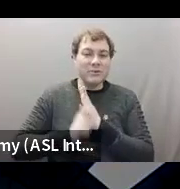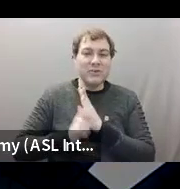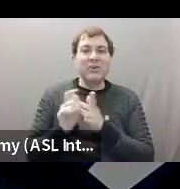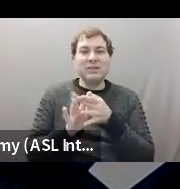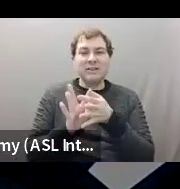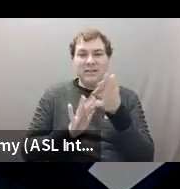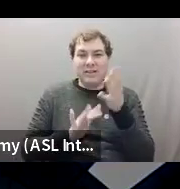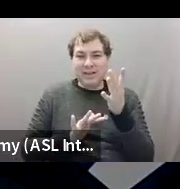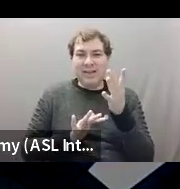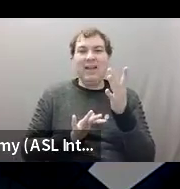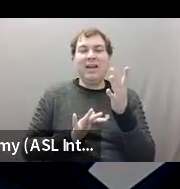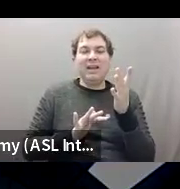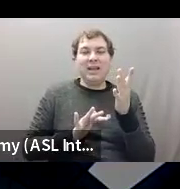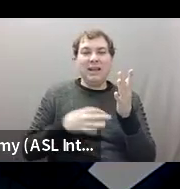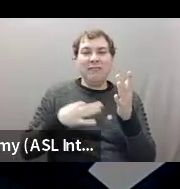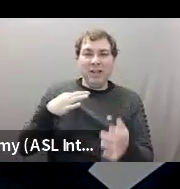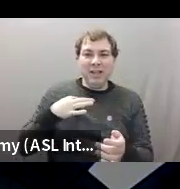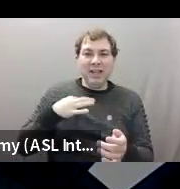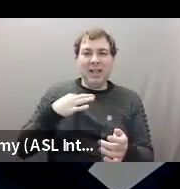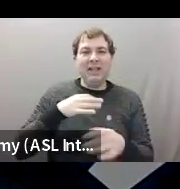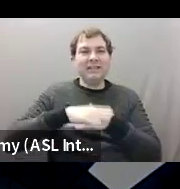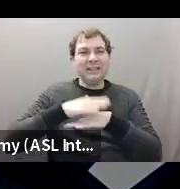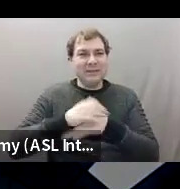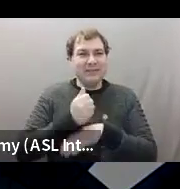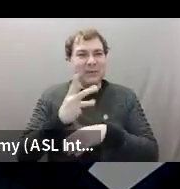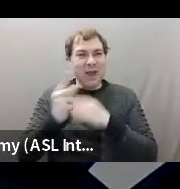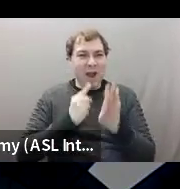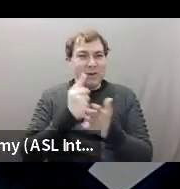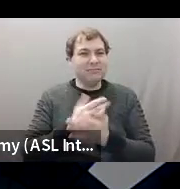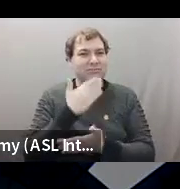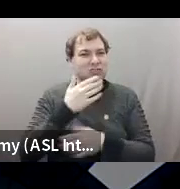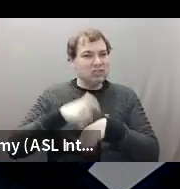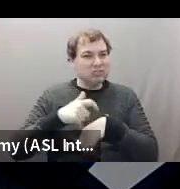Linda Pogue: volunteers at a table for a couple of hours. Great use of time. Linda Pogue: And there's the